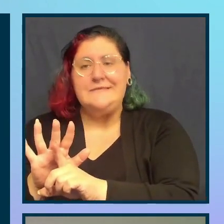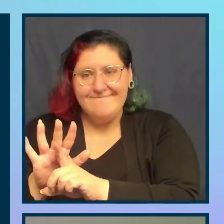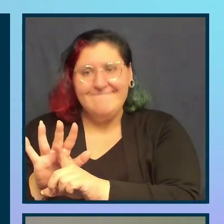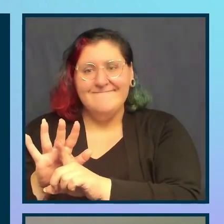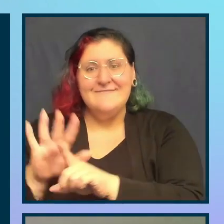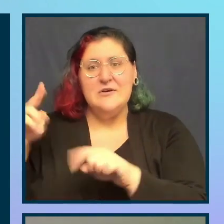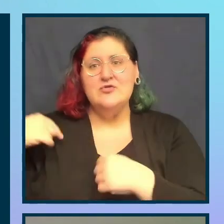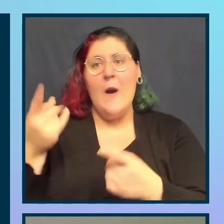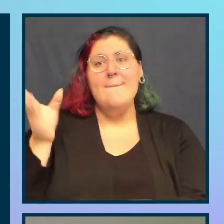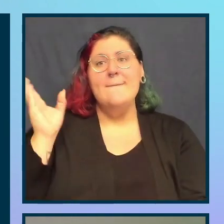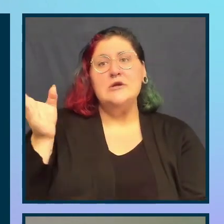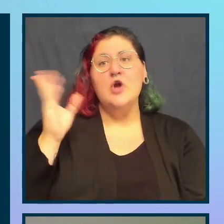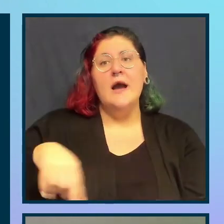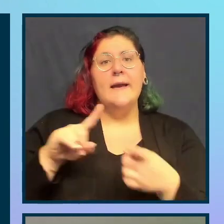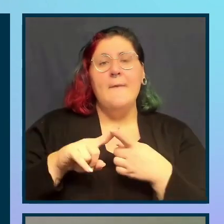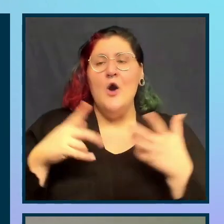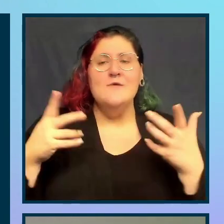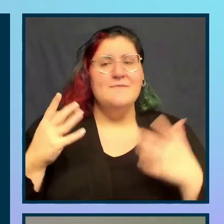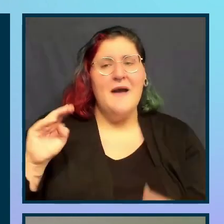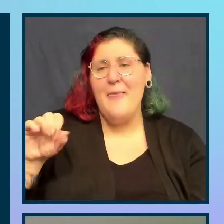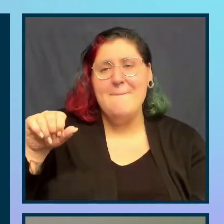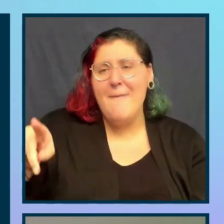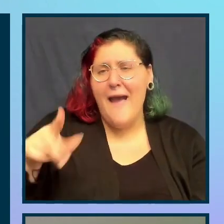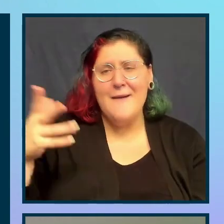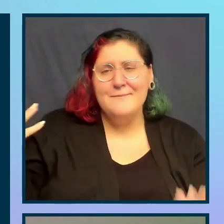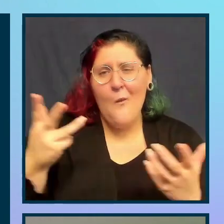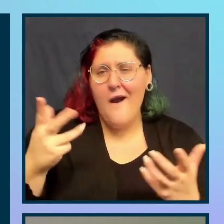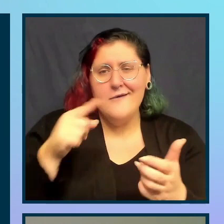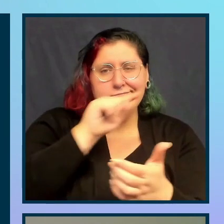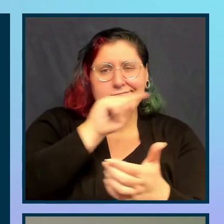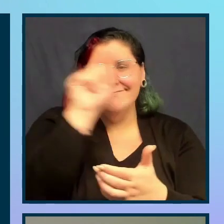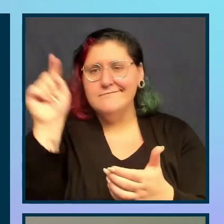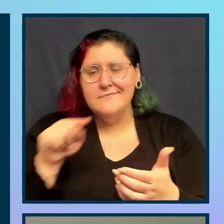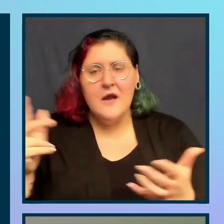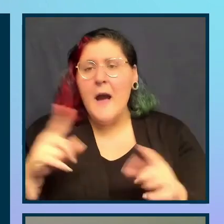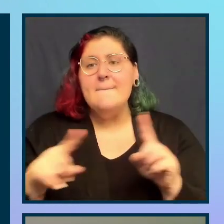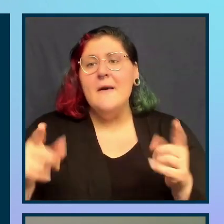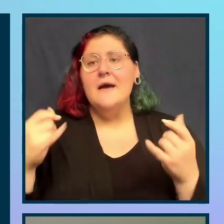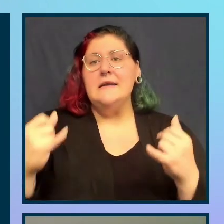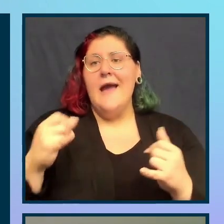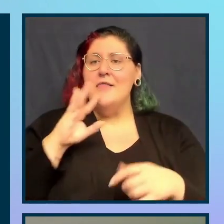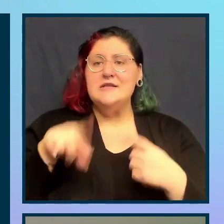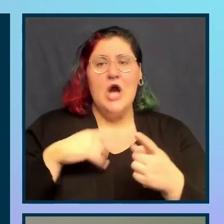this is kind of like what the map is composed of. So let's look at what it actually covers. What's, what are patterns that are examples of things